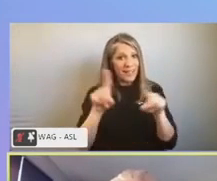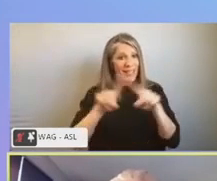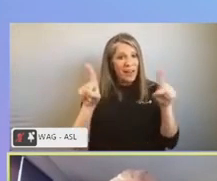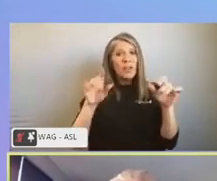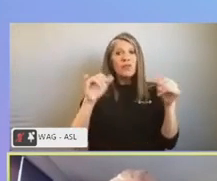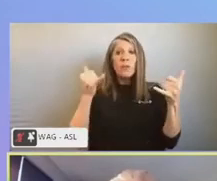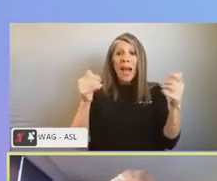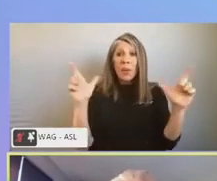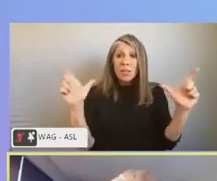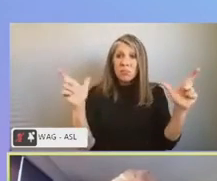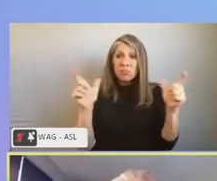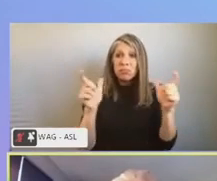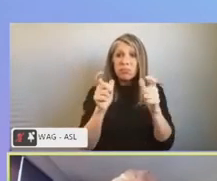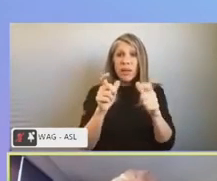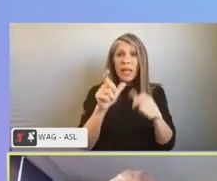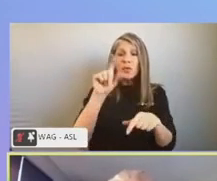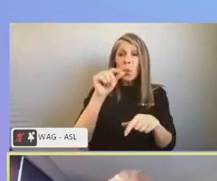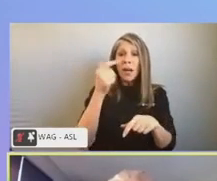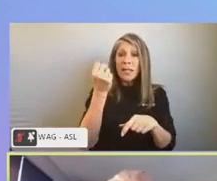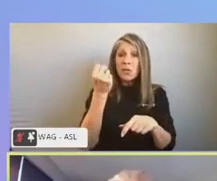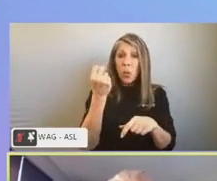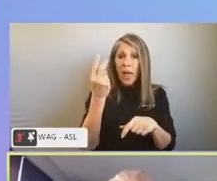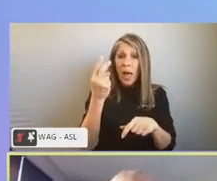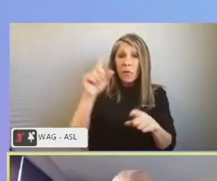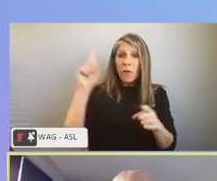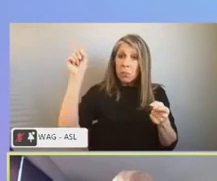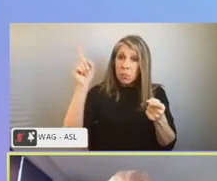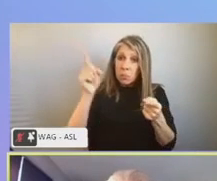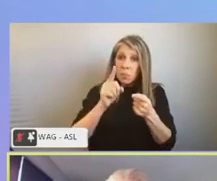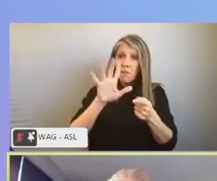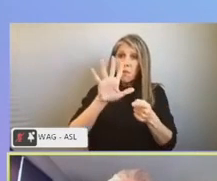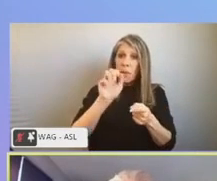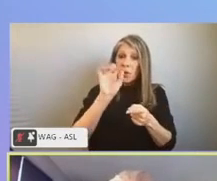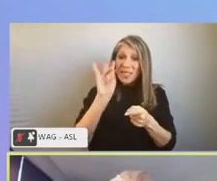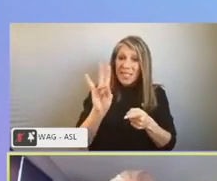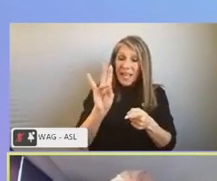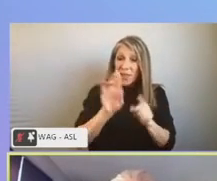, the propensity for people to vote with disabilities